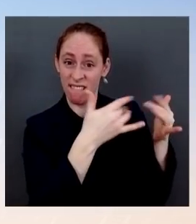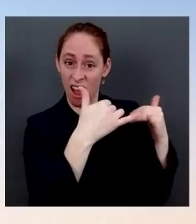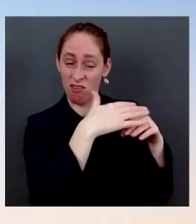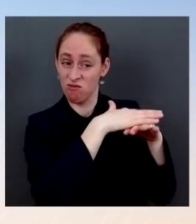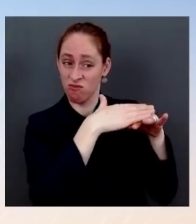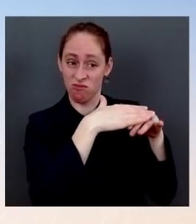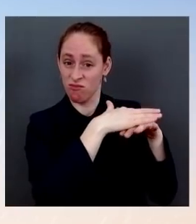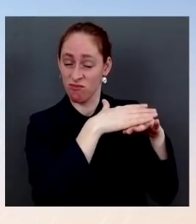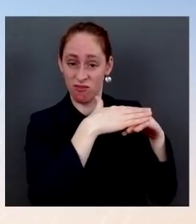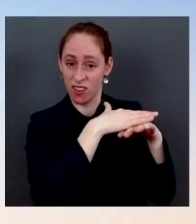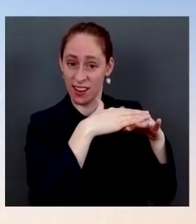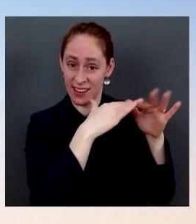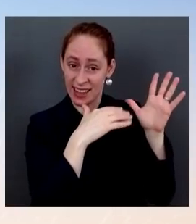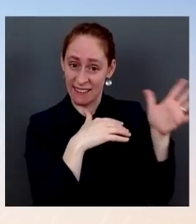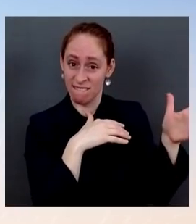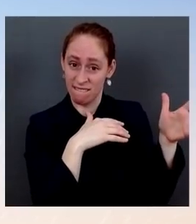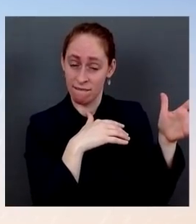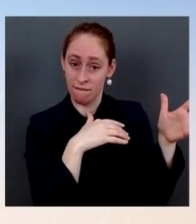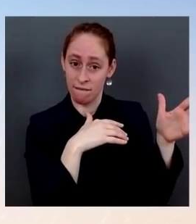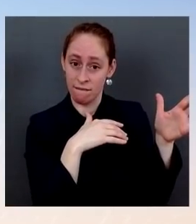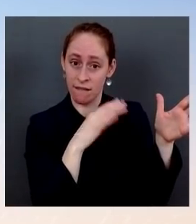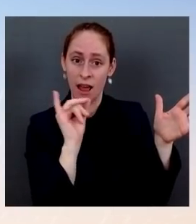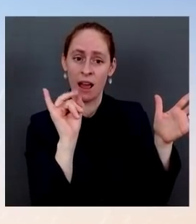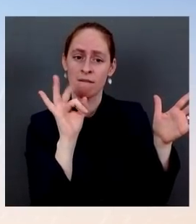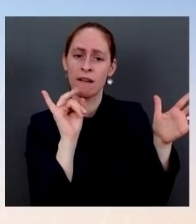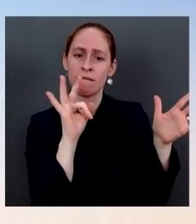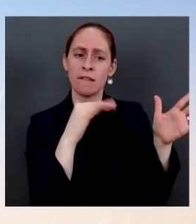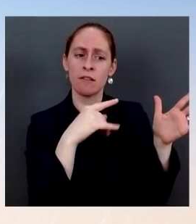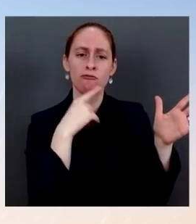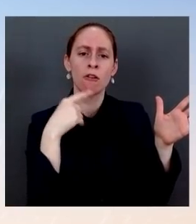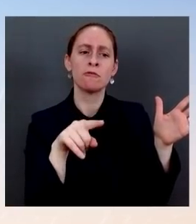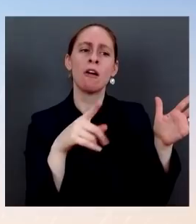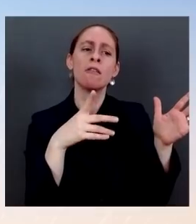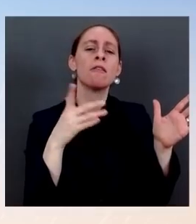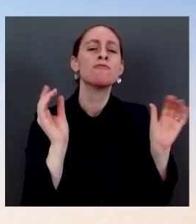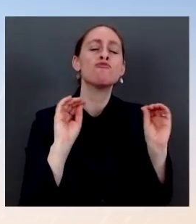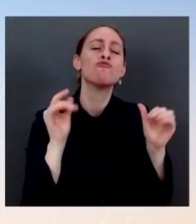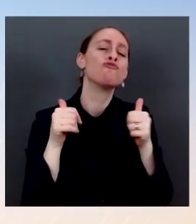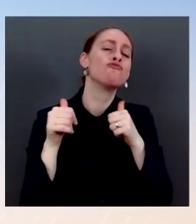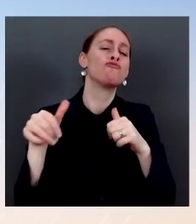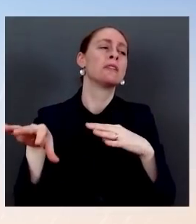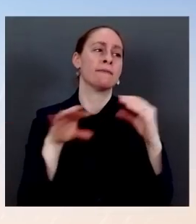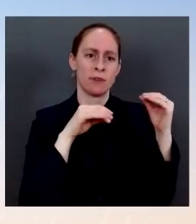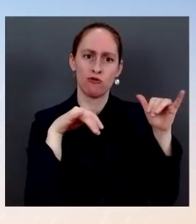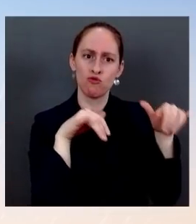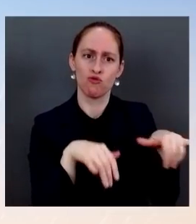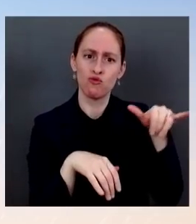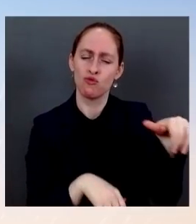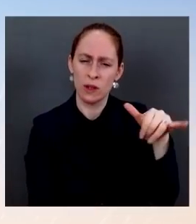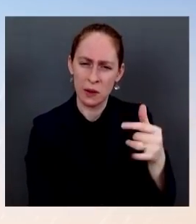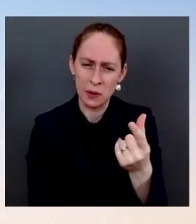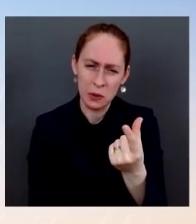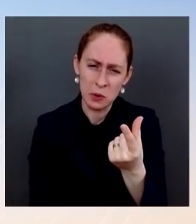we have talks that will be in January. We just haven't finalized the details of those. So that's really the next step. The Press: Thank you, Jen. Ms. Psaki: Okay, thanks, everyone.